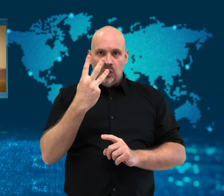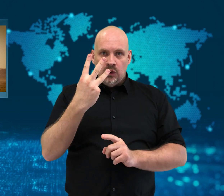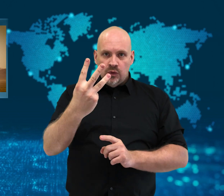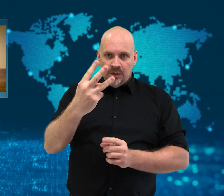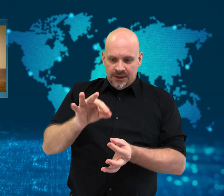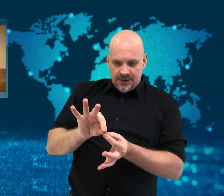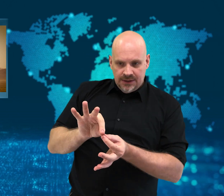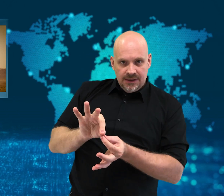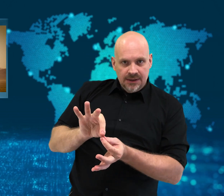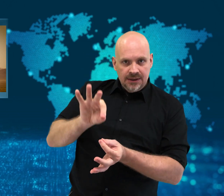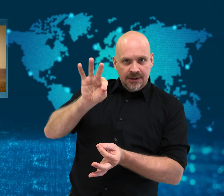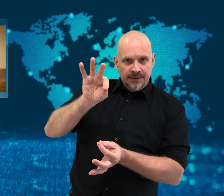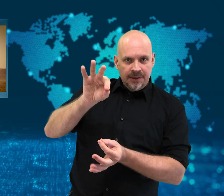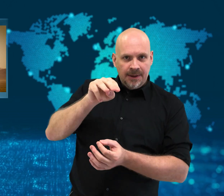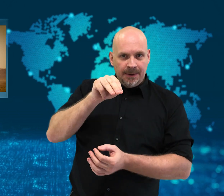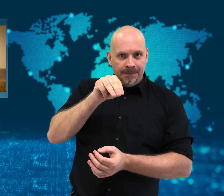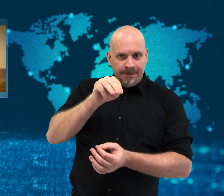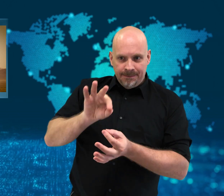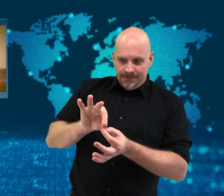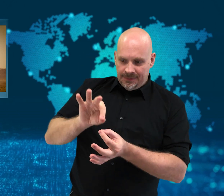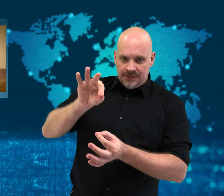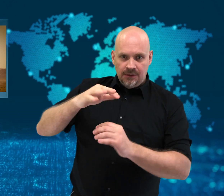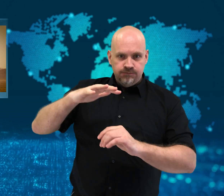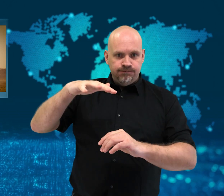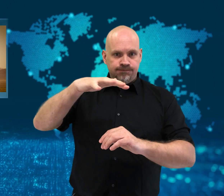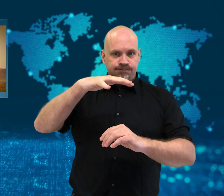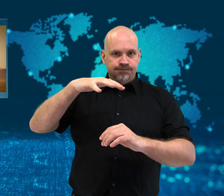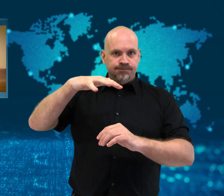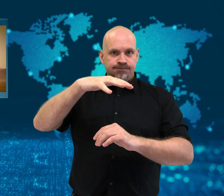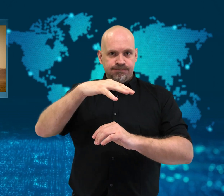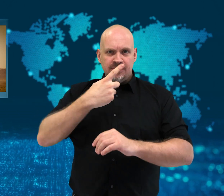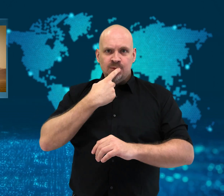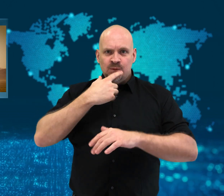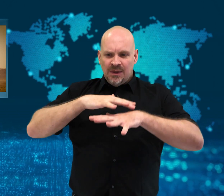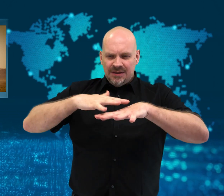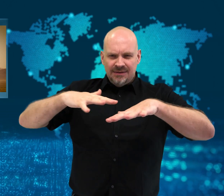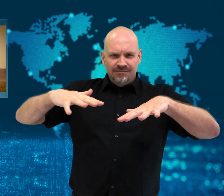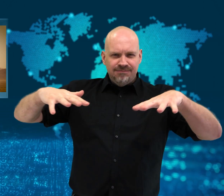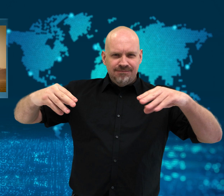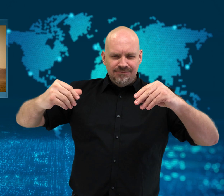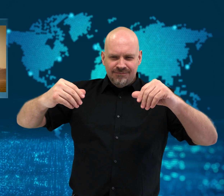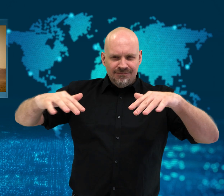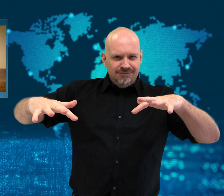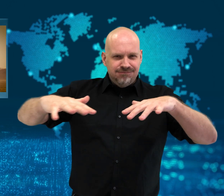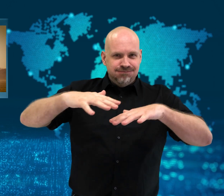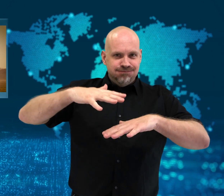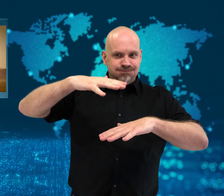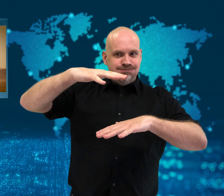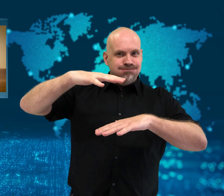above the dusty red surface of Mars.